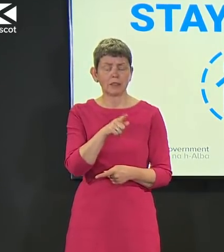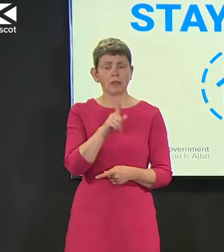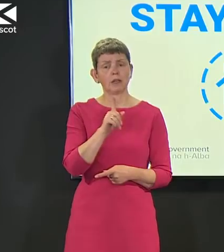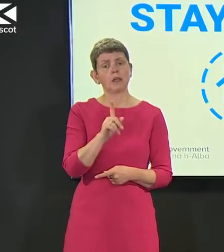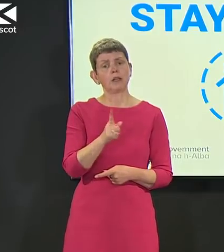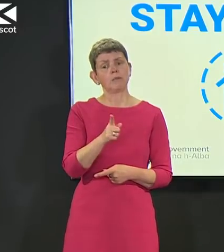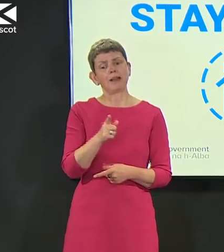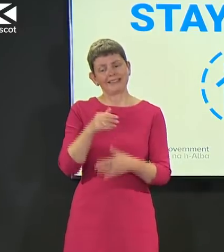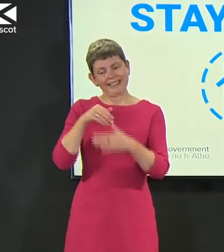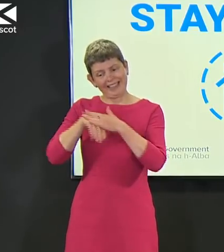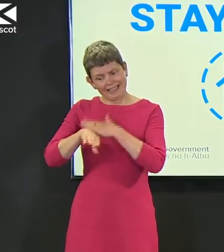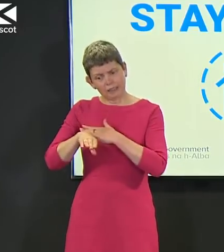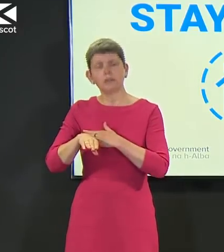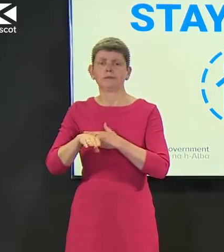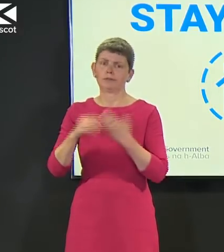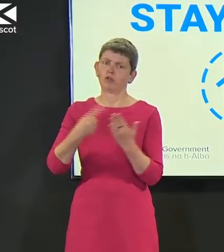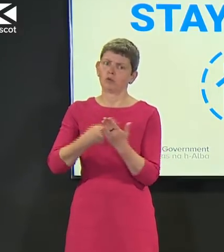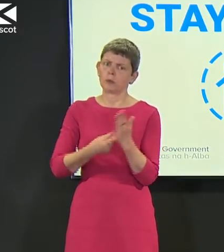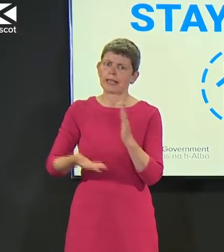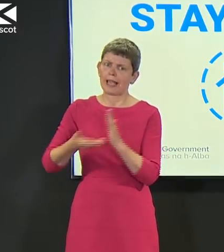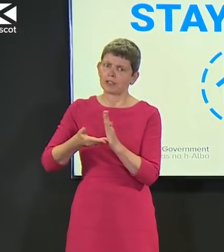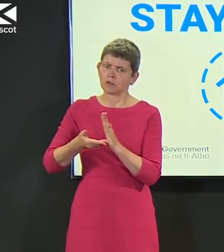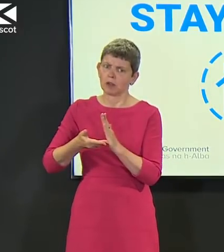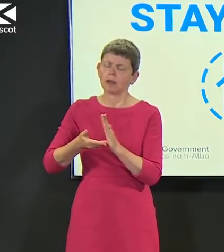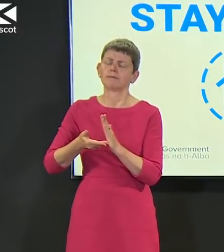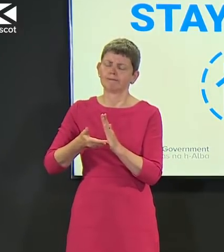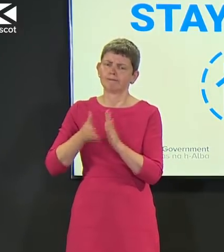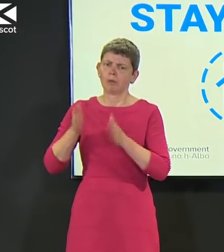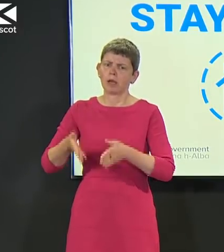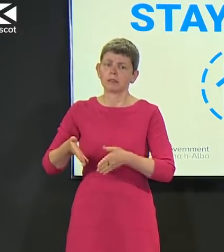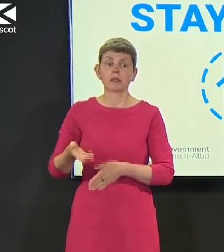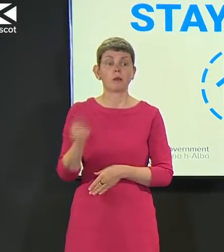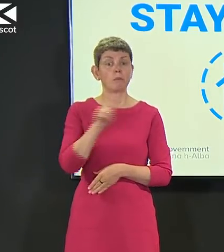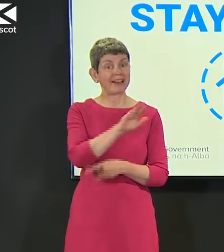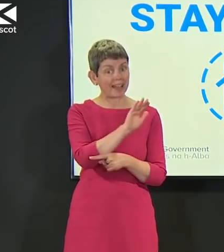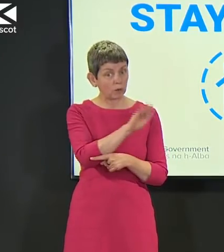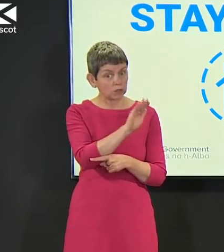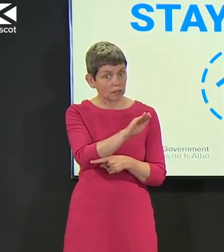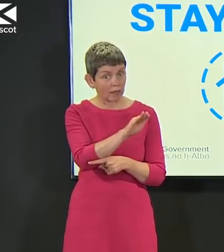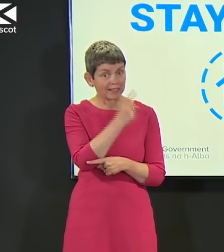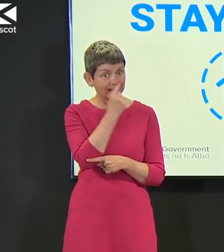indoors if we can open up more outdoors to to compensate for that in any way then we'll do that